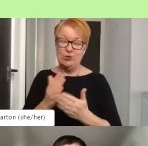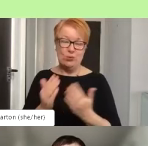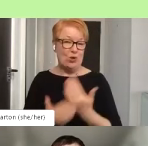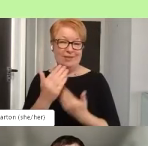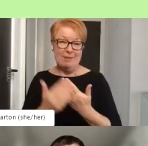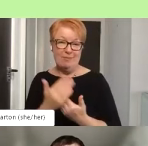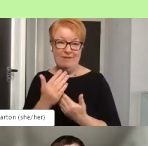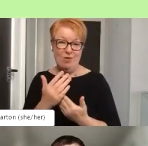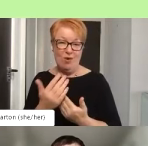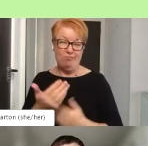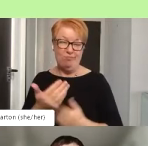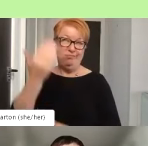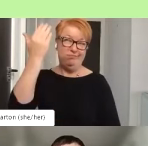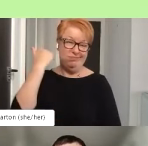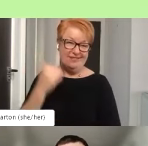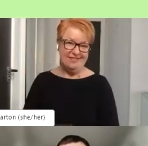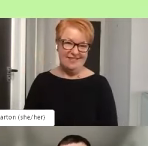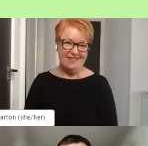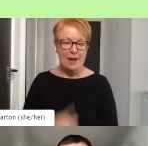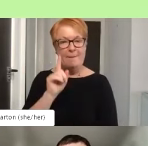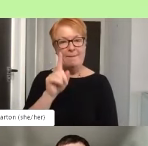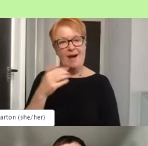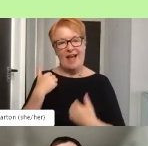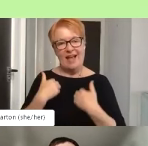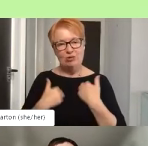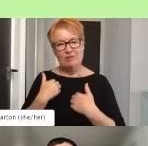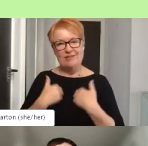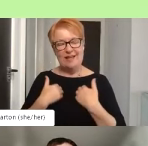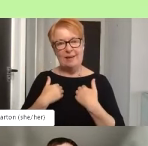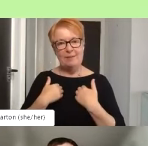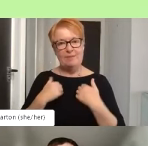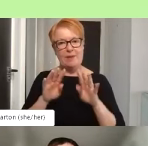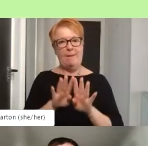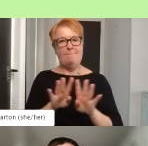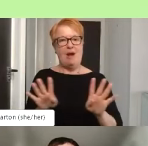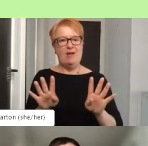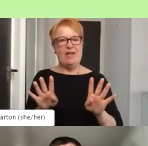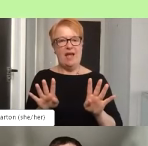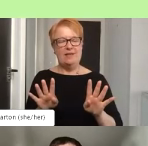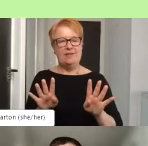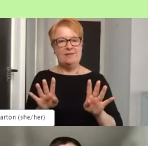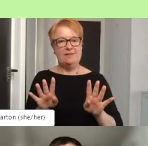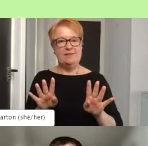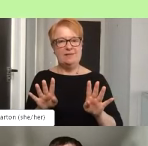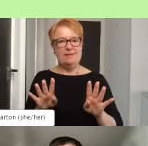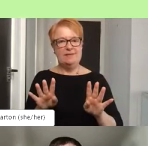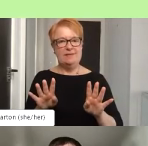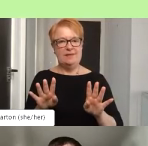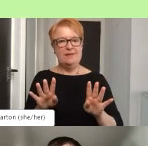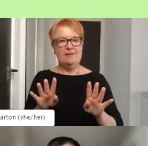And, and it's interesting thing that barricades were installed at the time by the artists, opera singers, musicians, interesting back then.